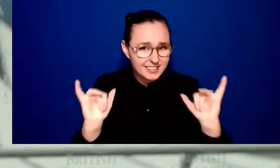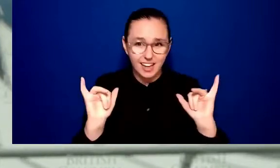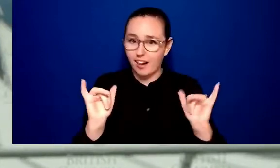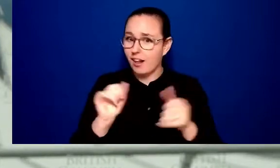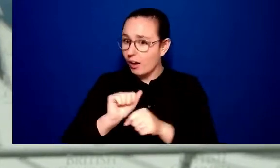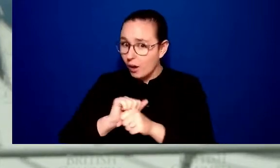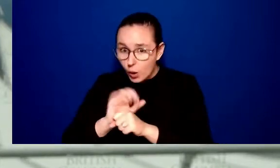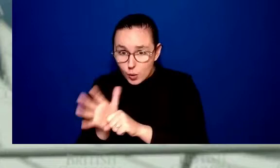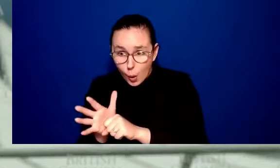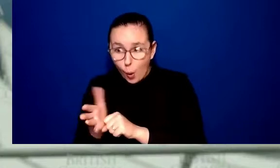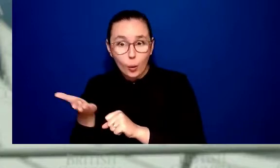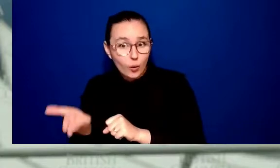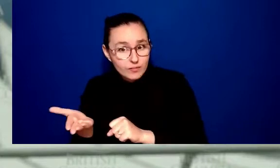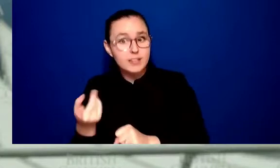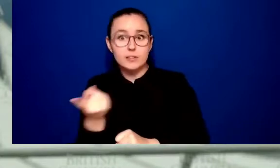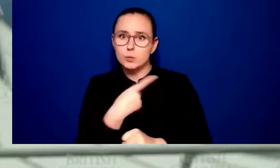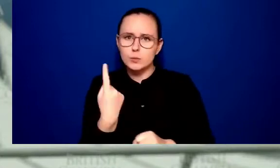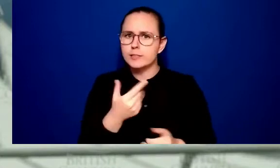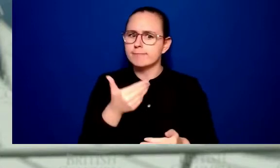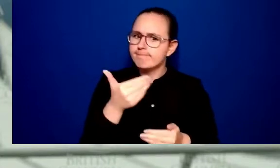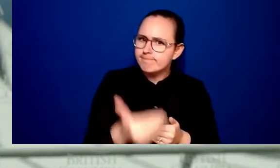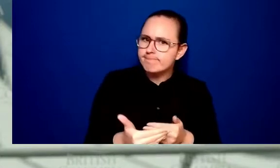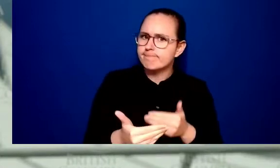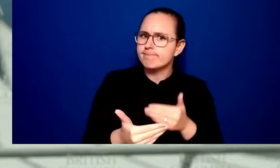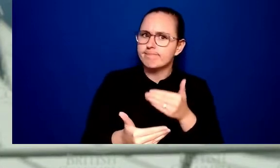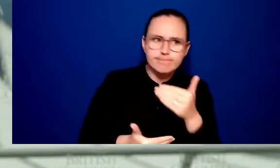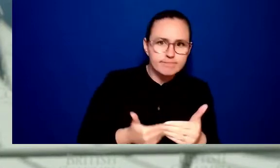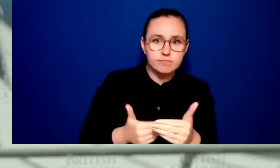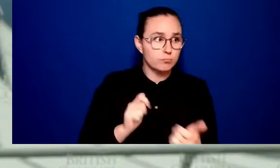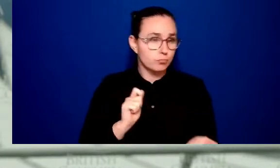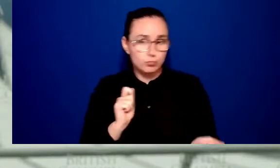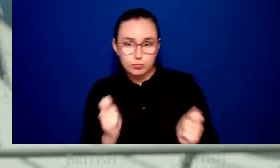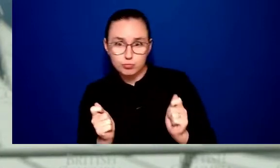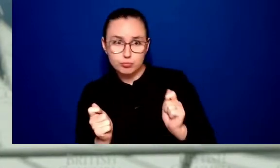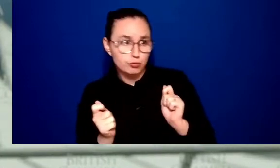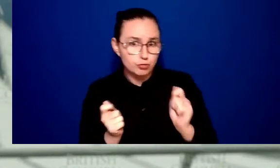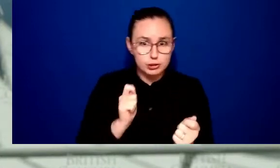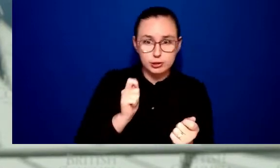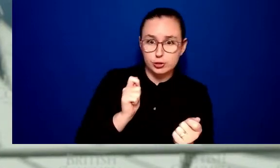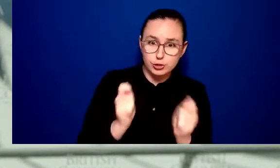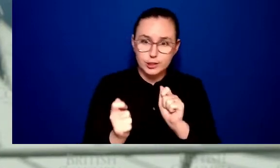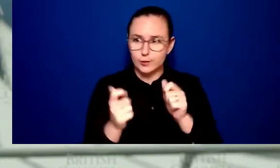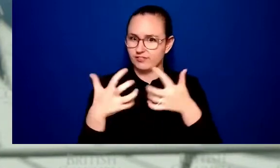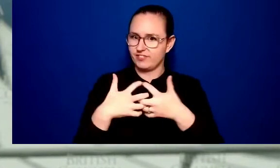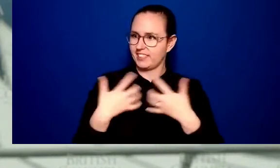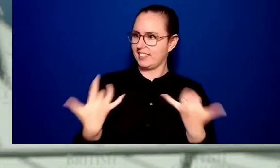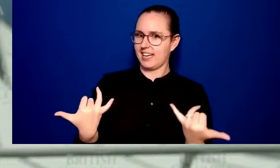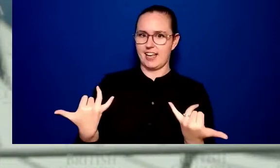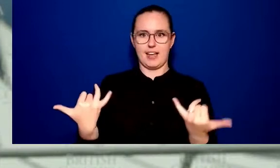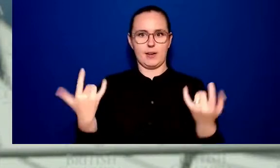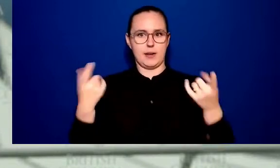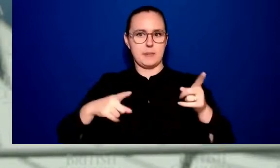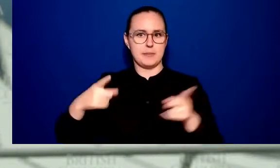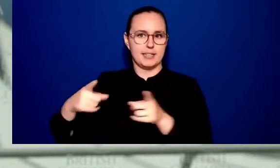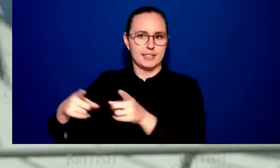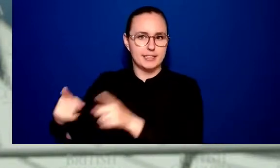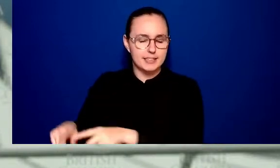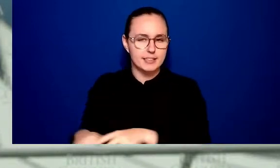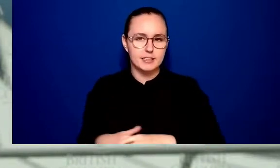Columbia. We've seen now how